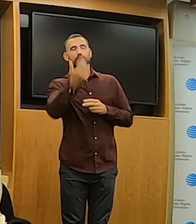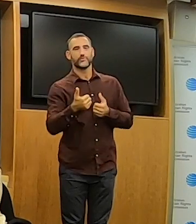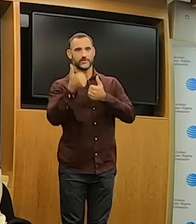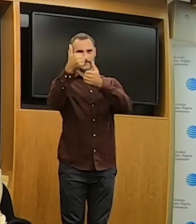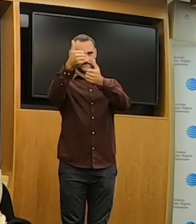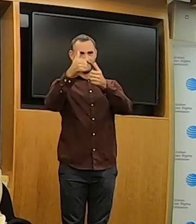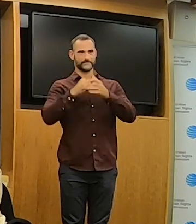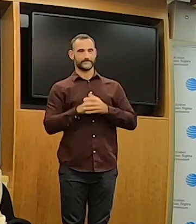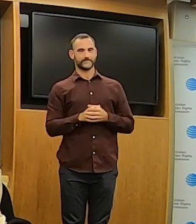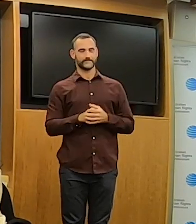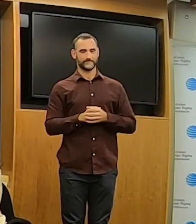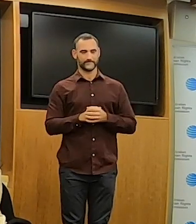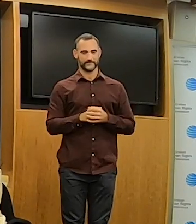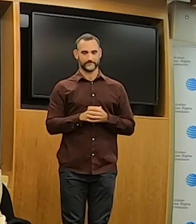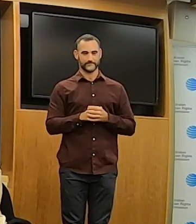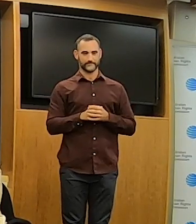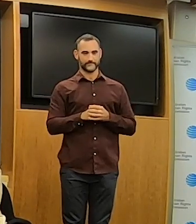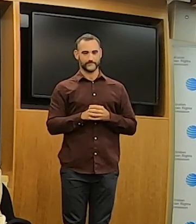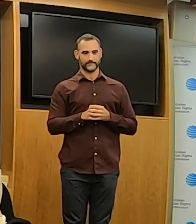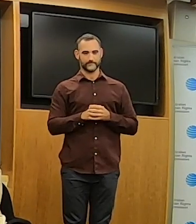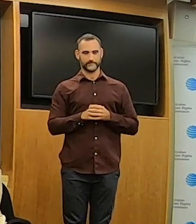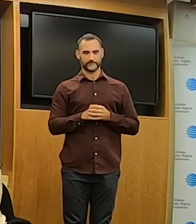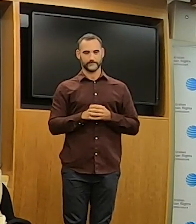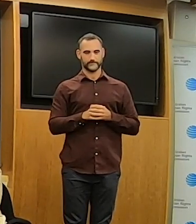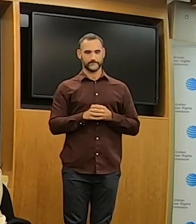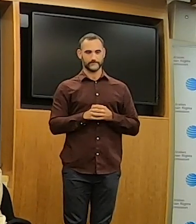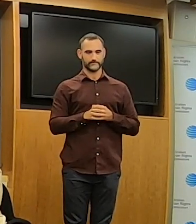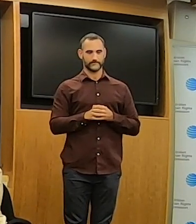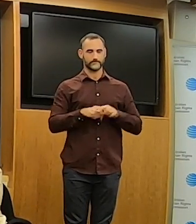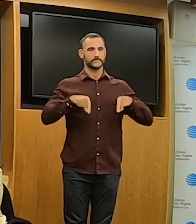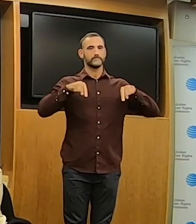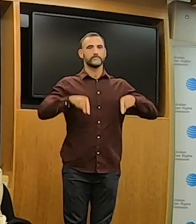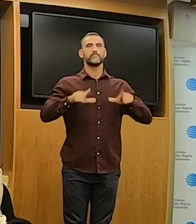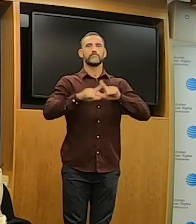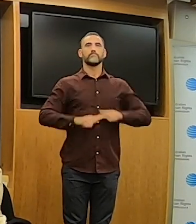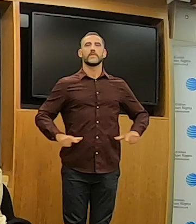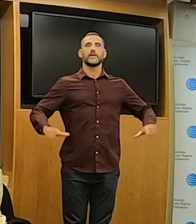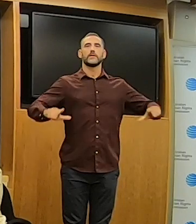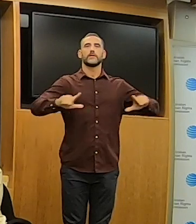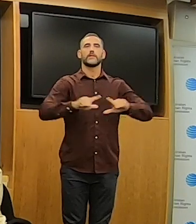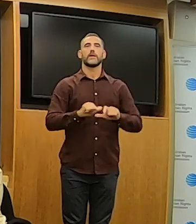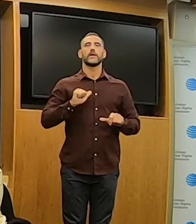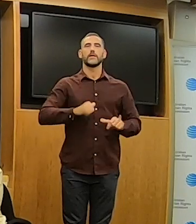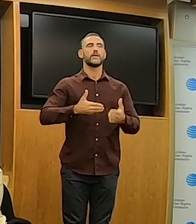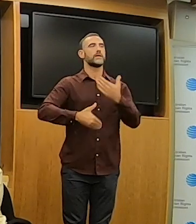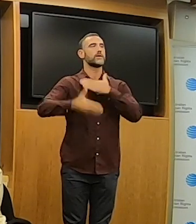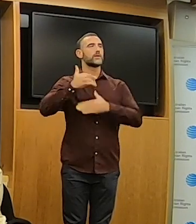I'd like to begin by acknowledge that we're making on the traditional land of Gadigal People